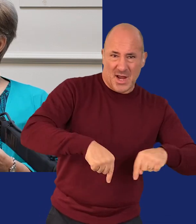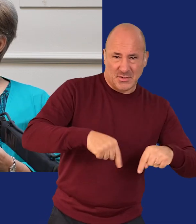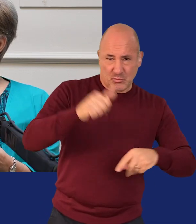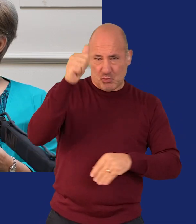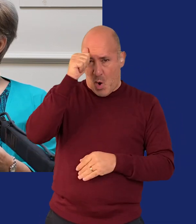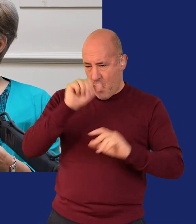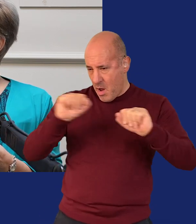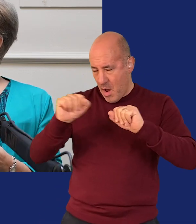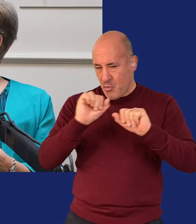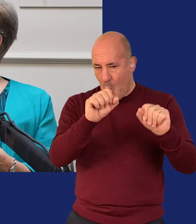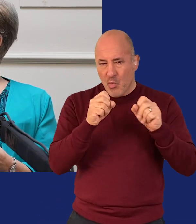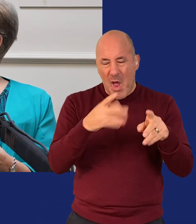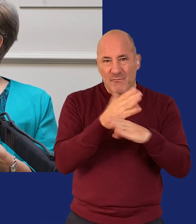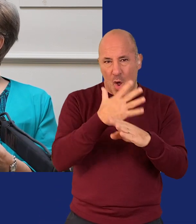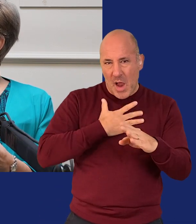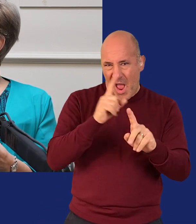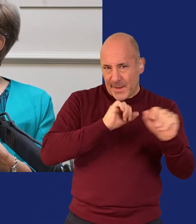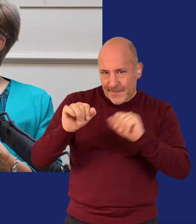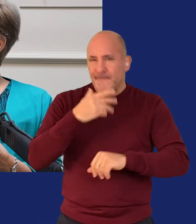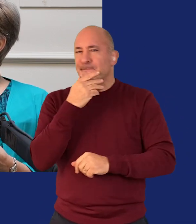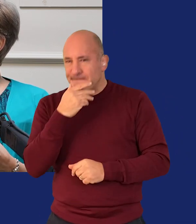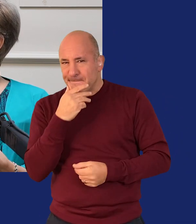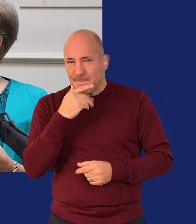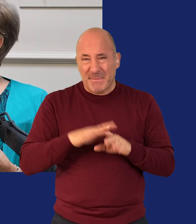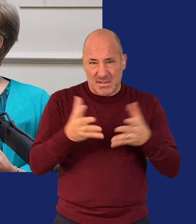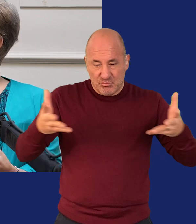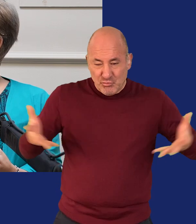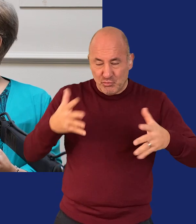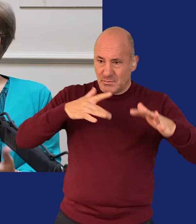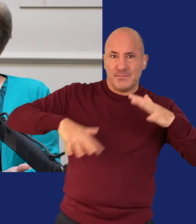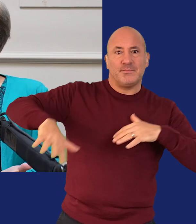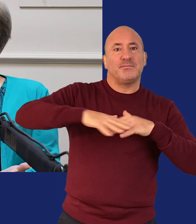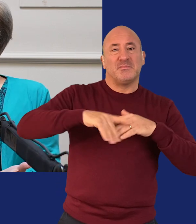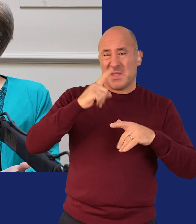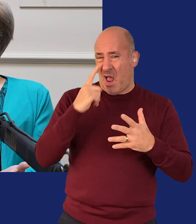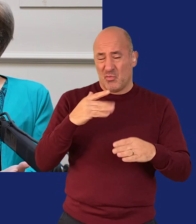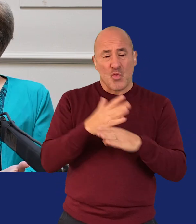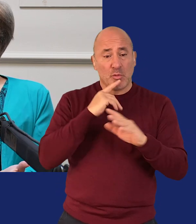work in different ways and actually, you know, enabling an environment where people can work in ways that suit them.